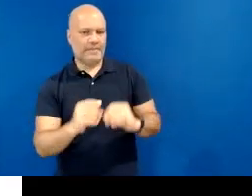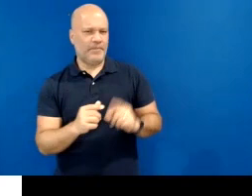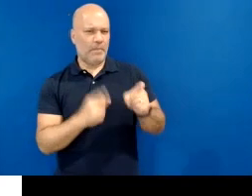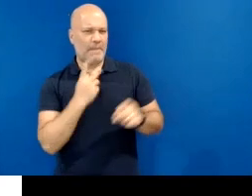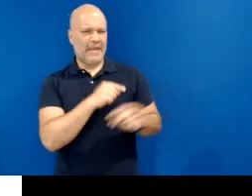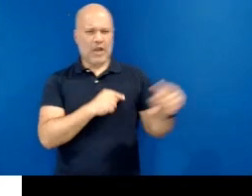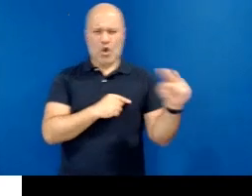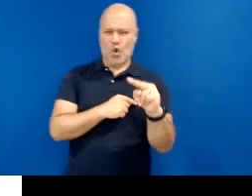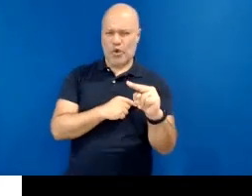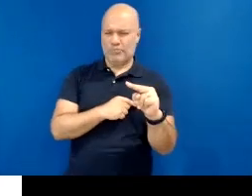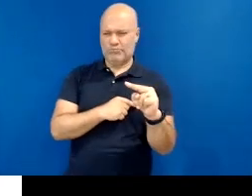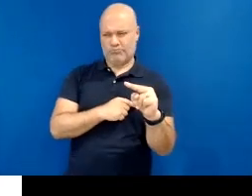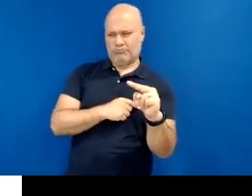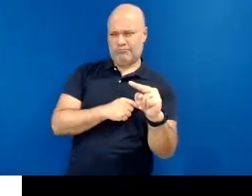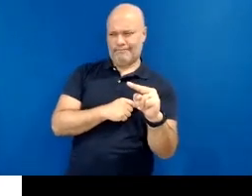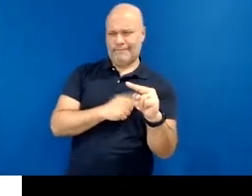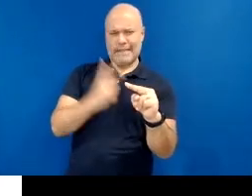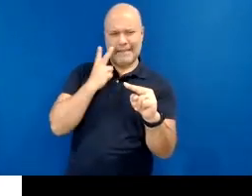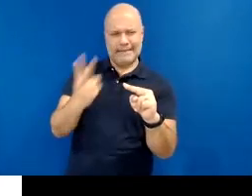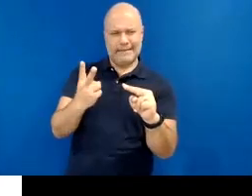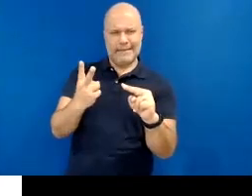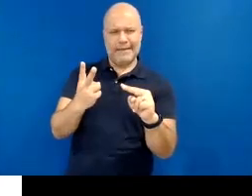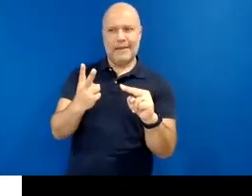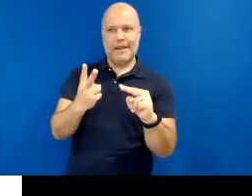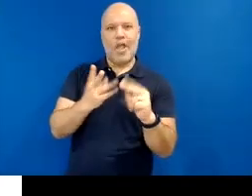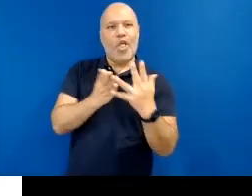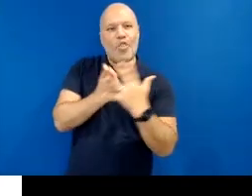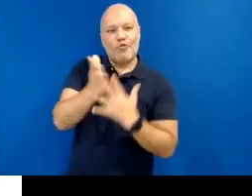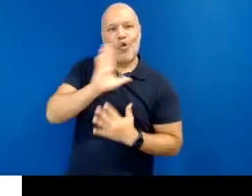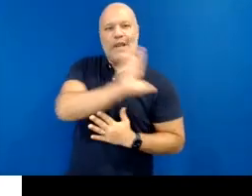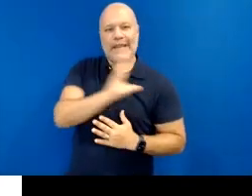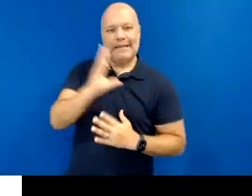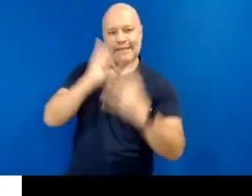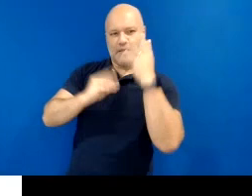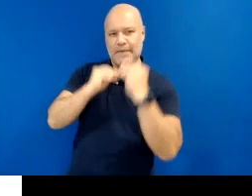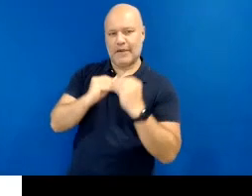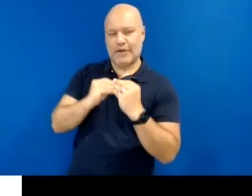through their experiences. And so I think the goal for us as instructors is